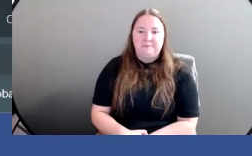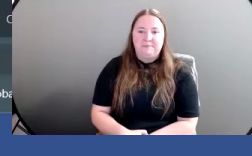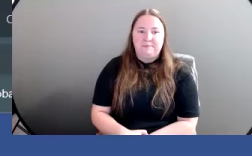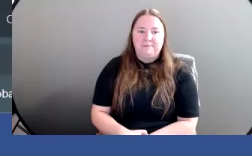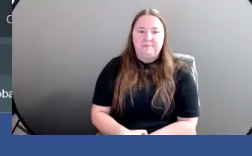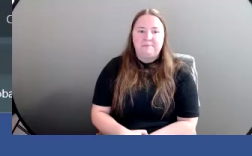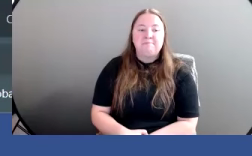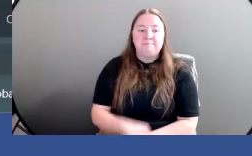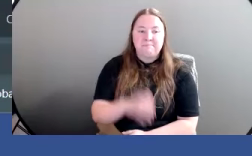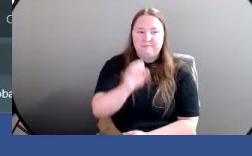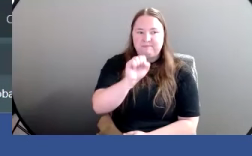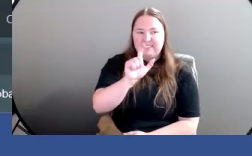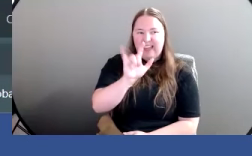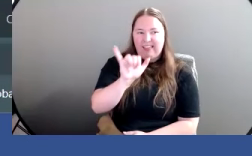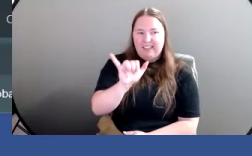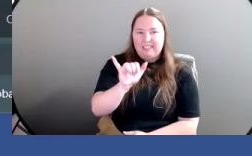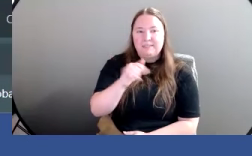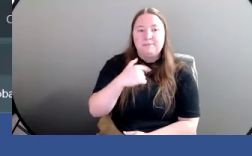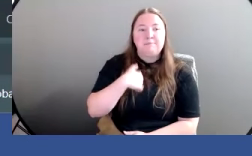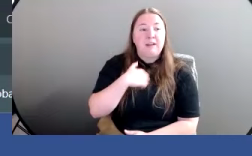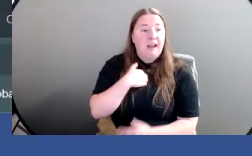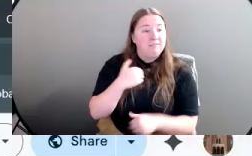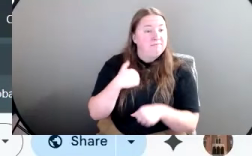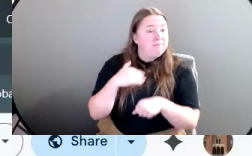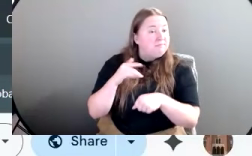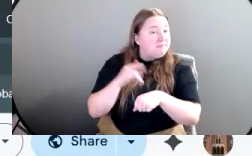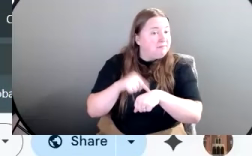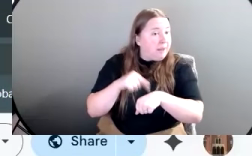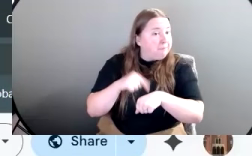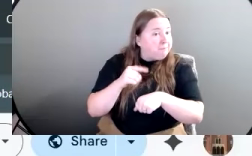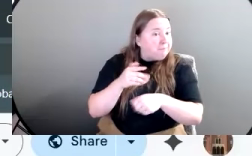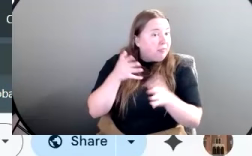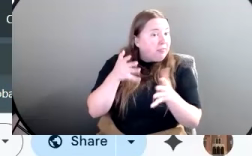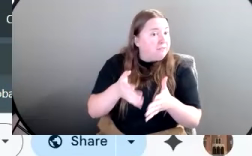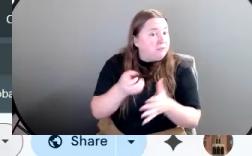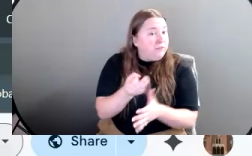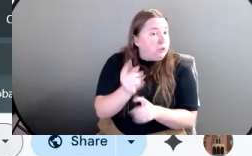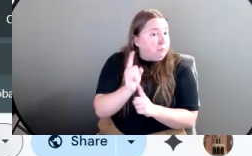Yeah. So, we do have some time, a few minutes for questions.